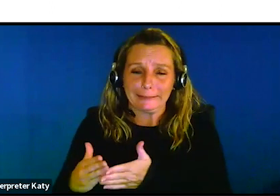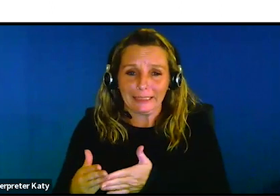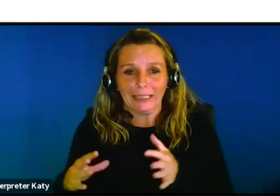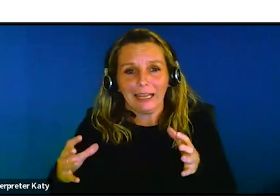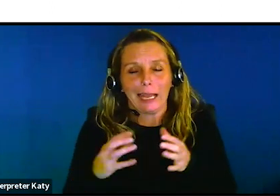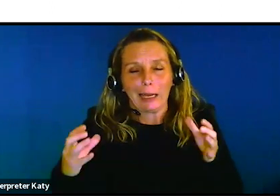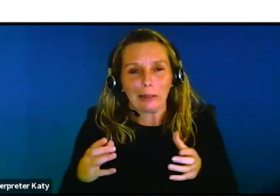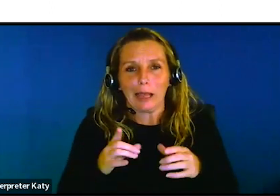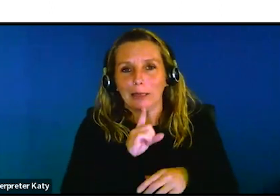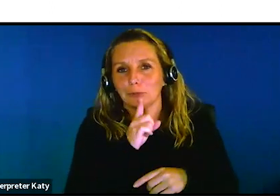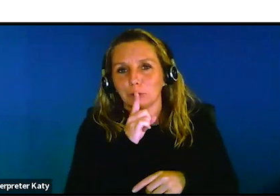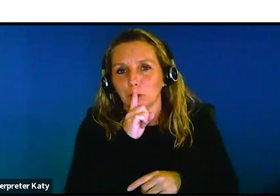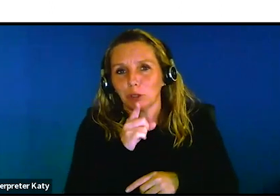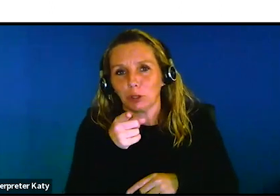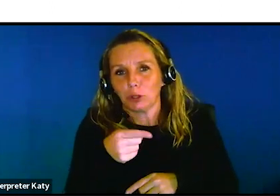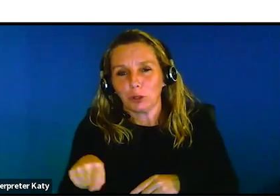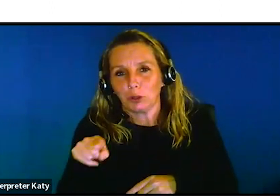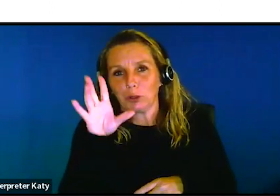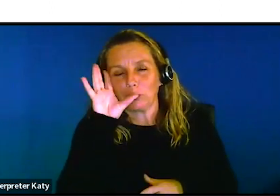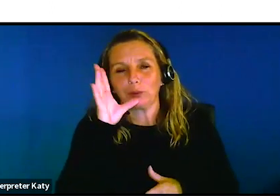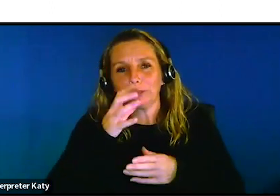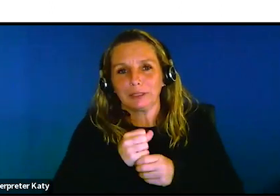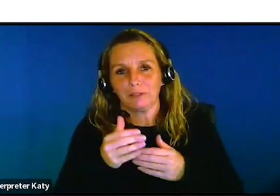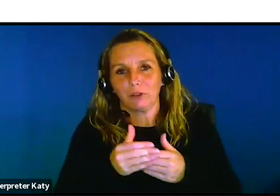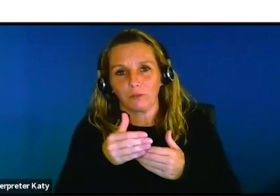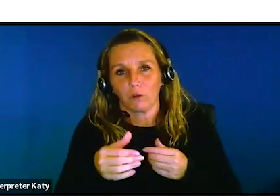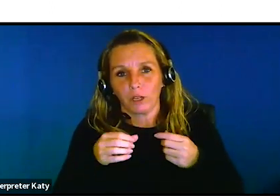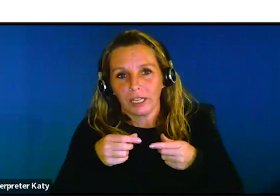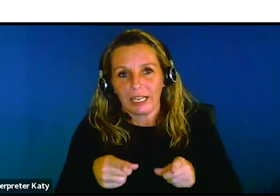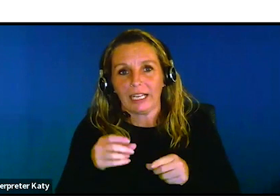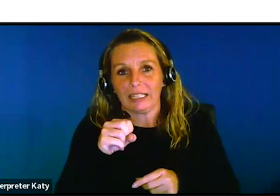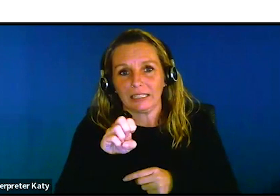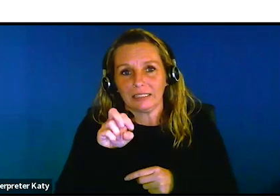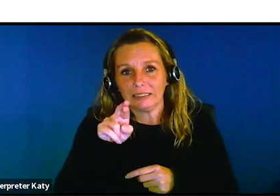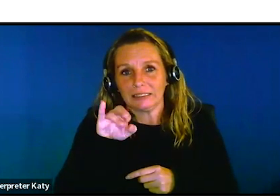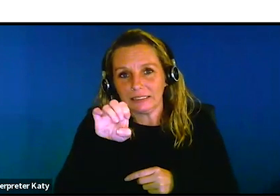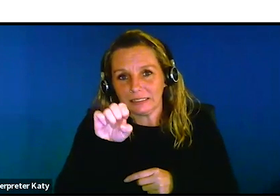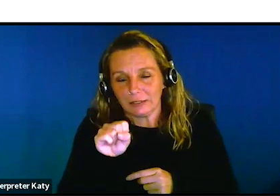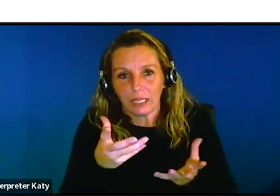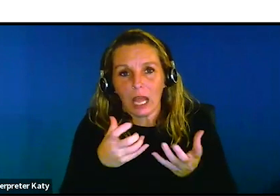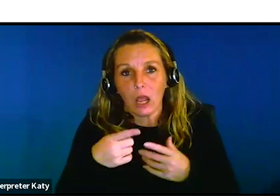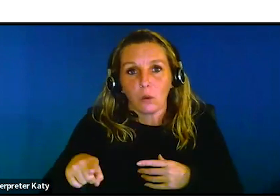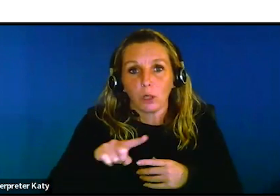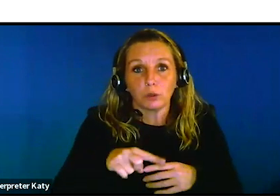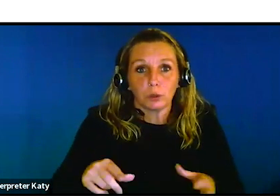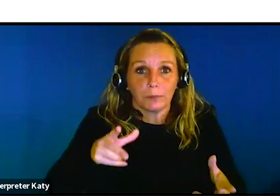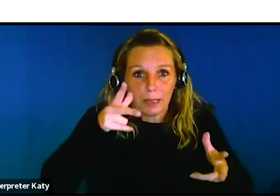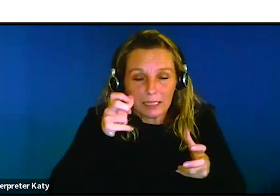that you will receive as you go forward in this series. And I want you to be listening to our next speaker.